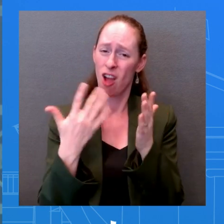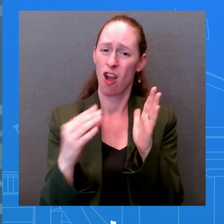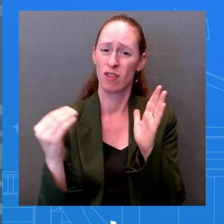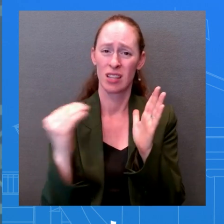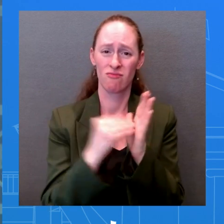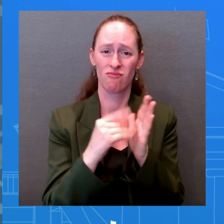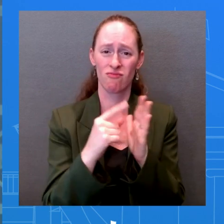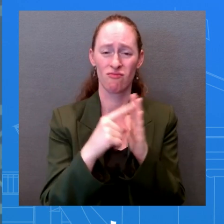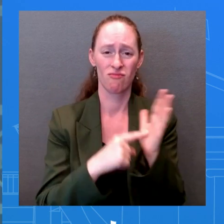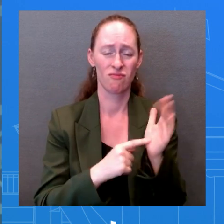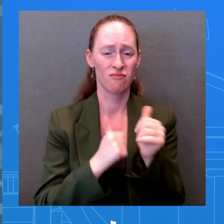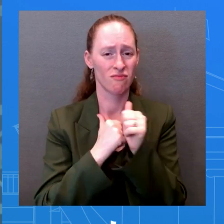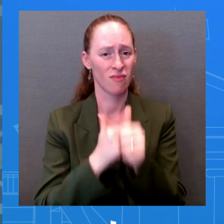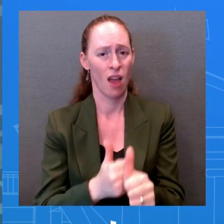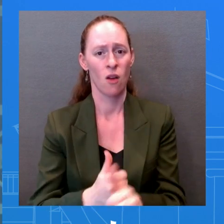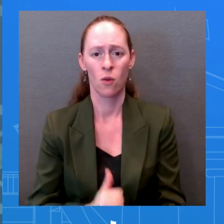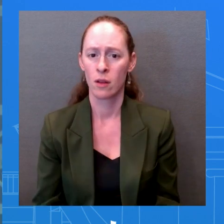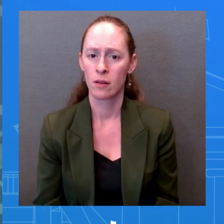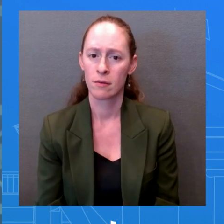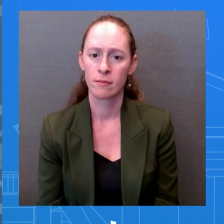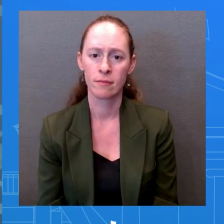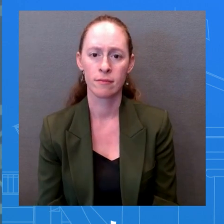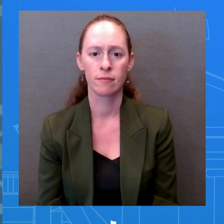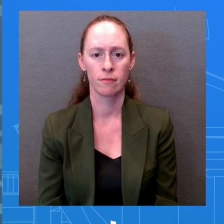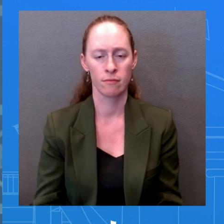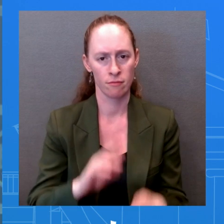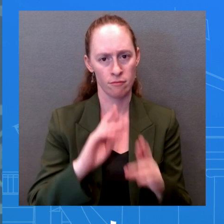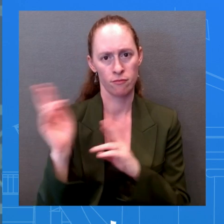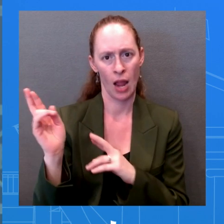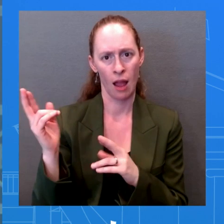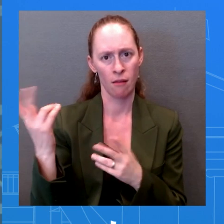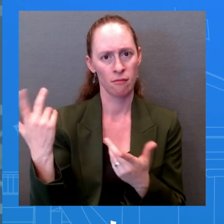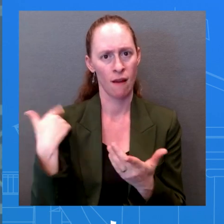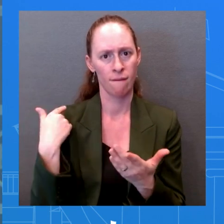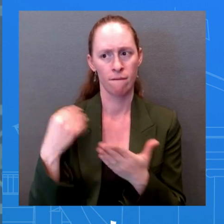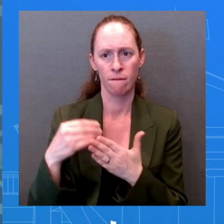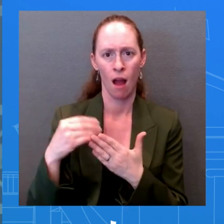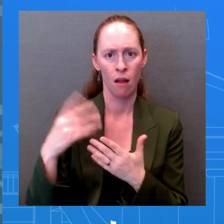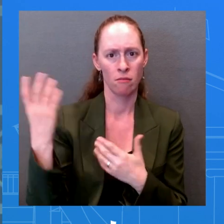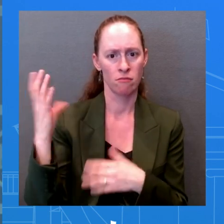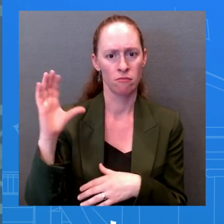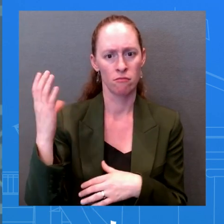to make sure that -- you know, to make sure that --